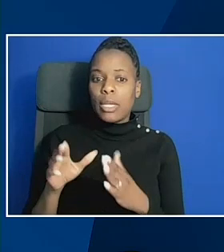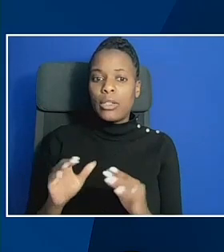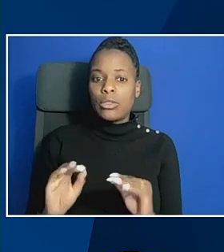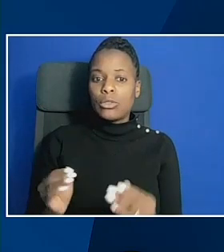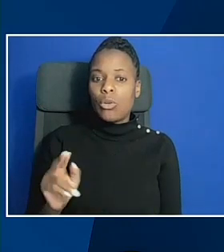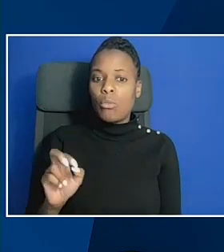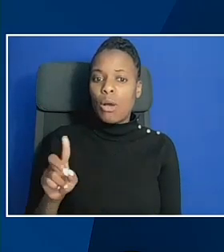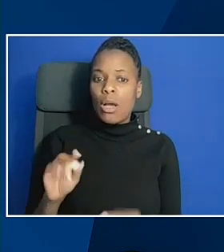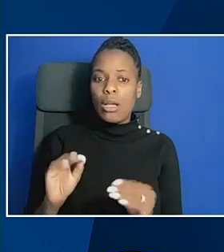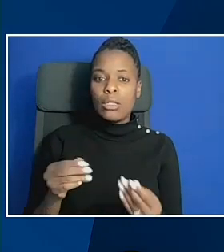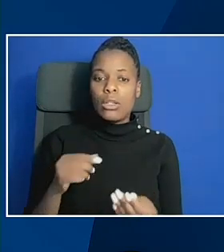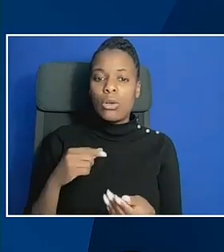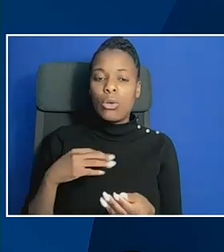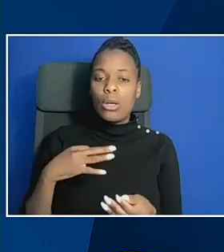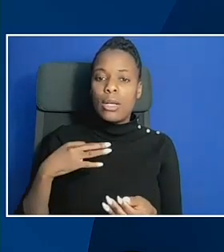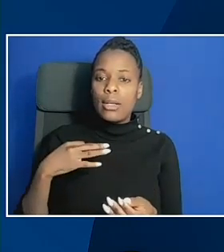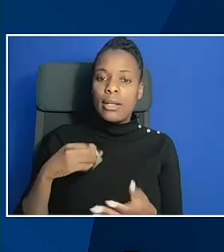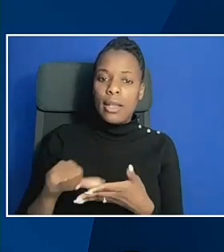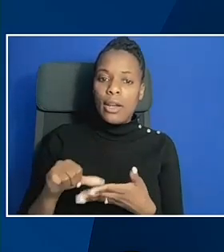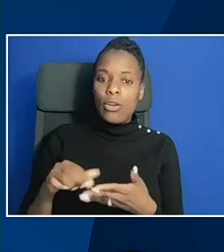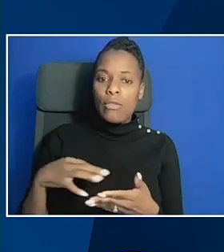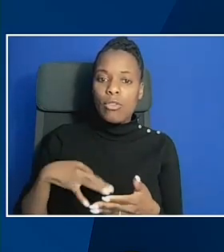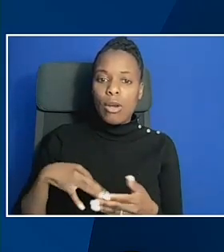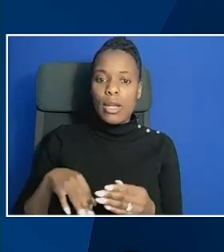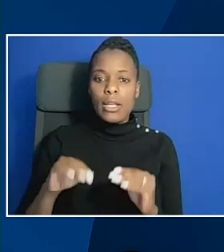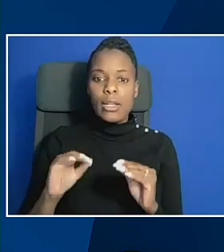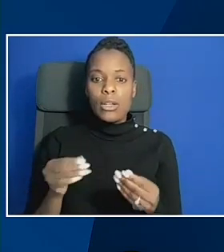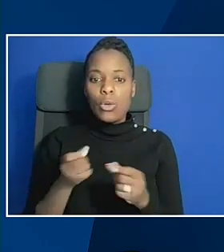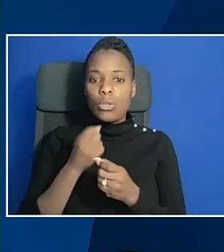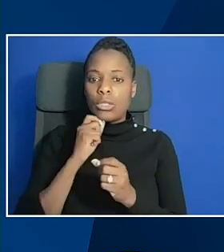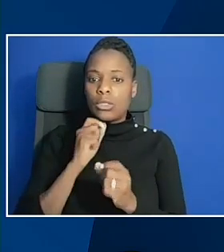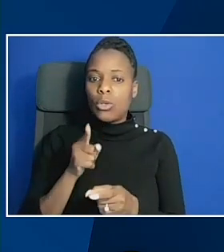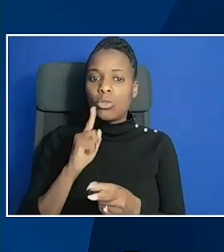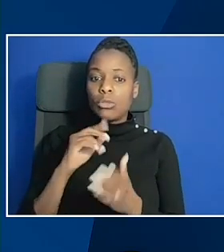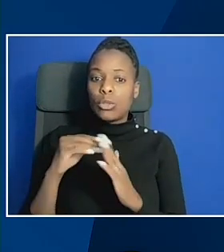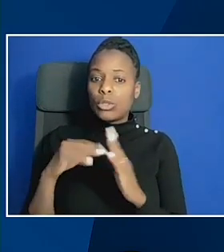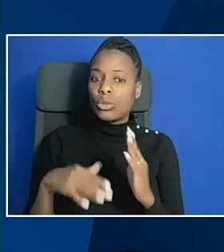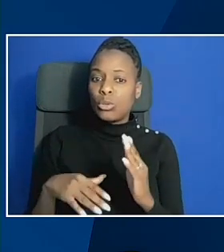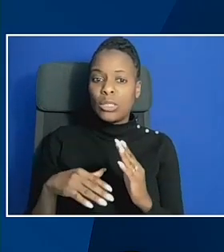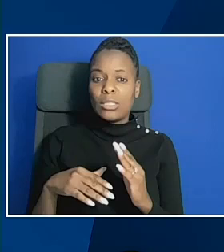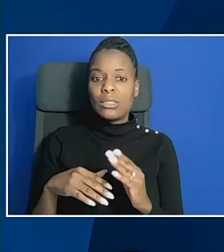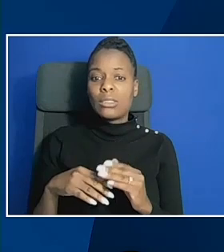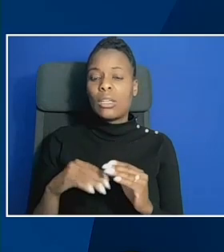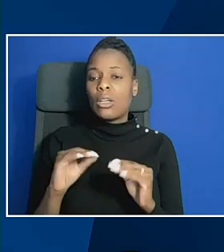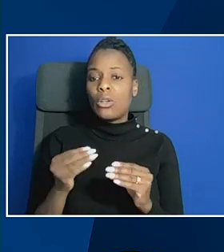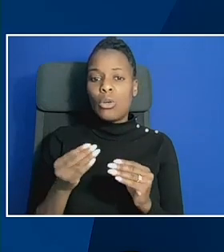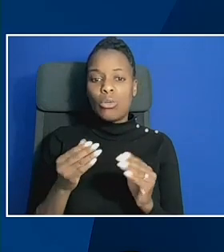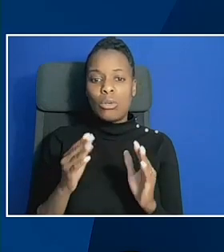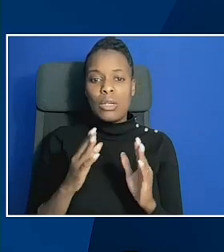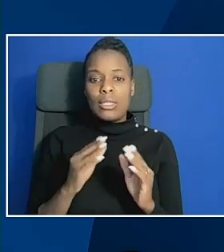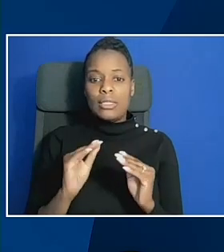planning. This shows obviously huge shortcomings of a reciprocity agreement designed to make oversight lighter for